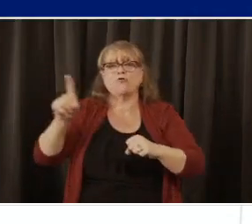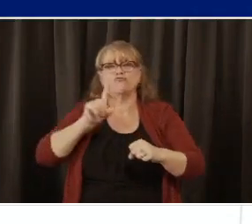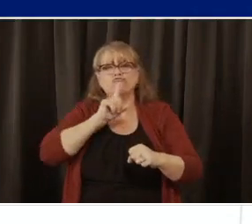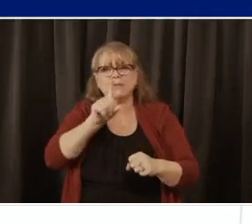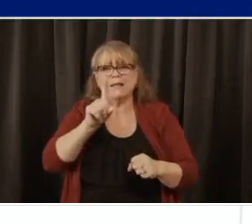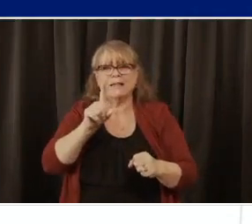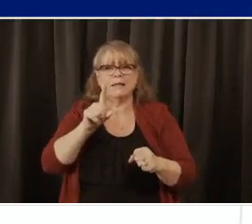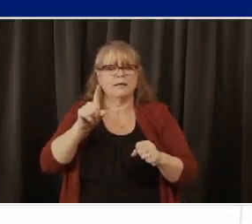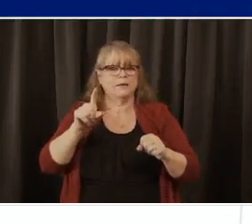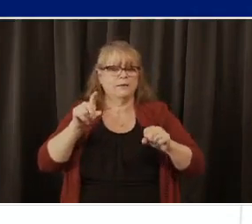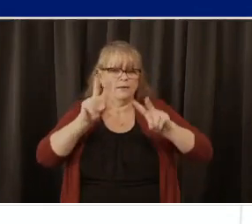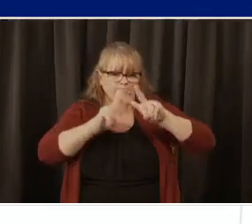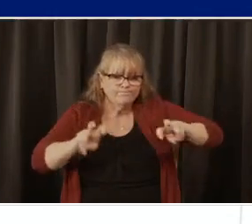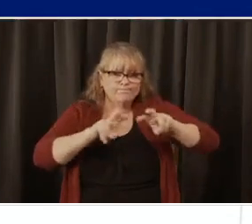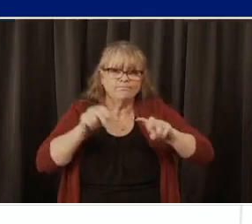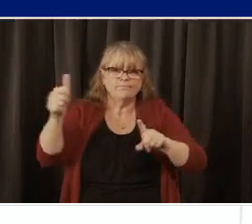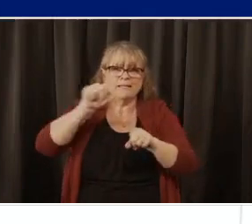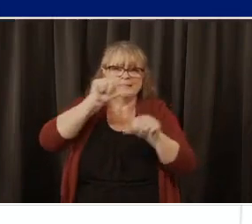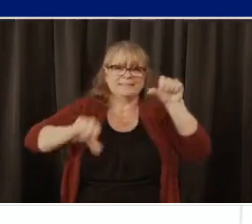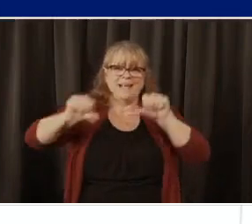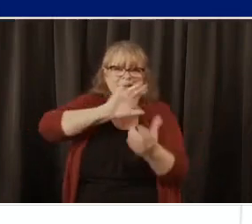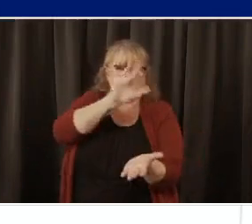the state lab focused on certification and testing.